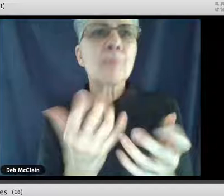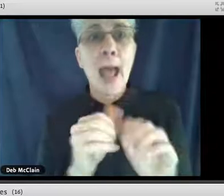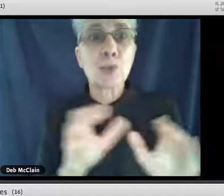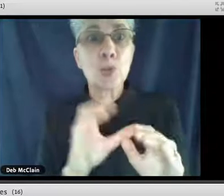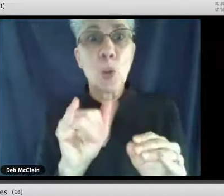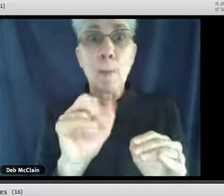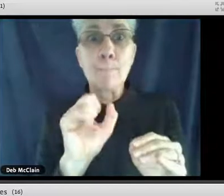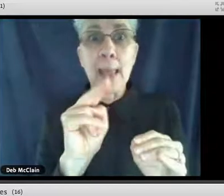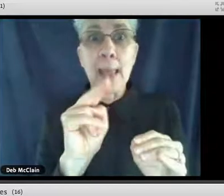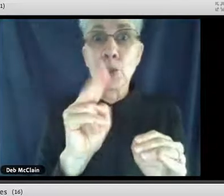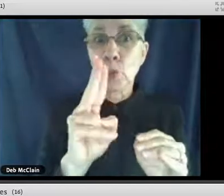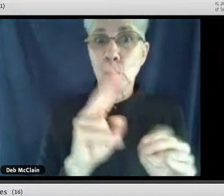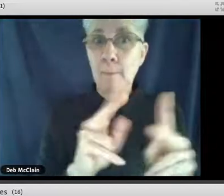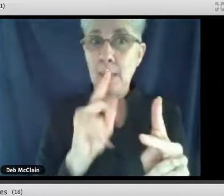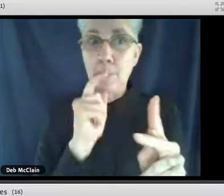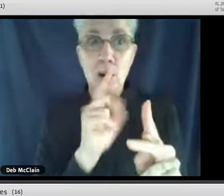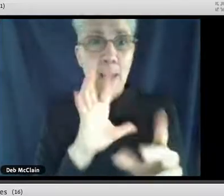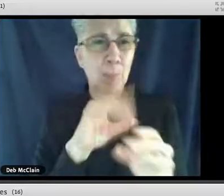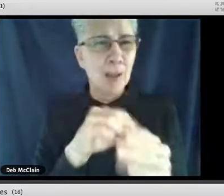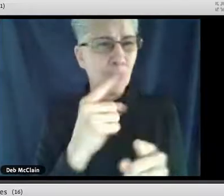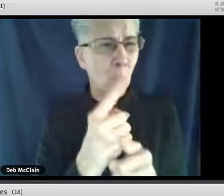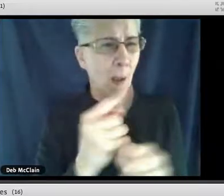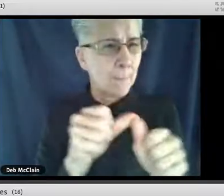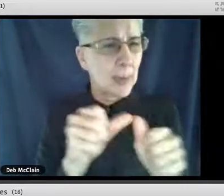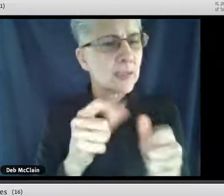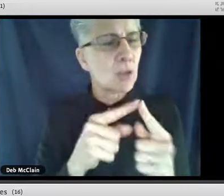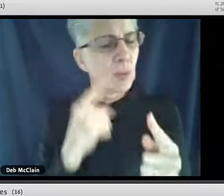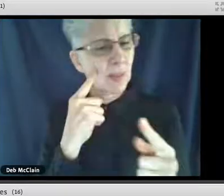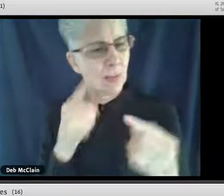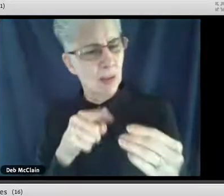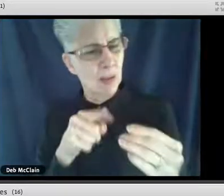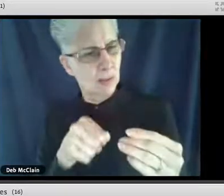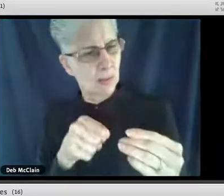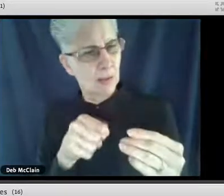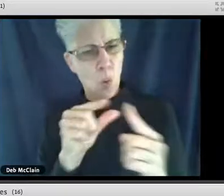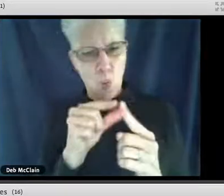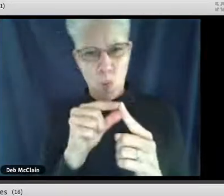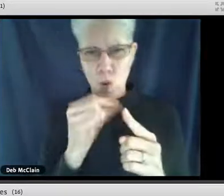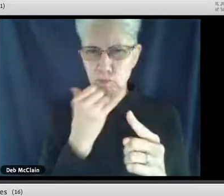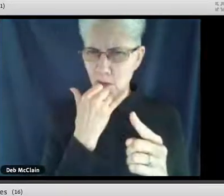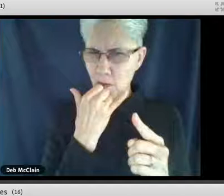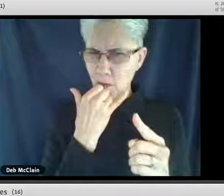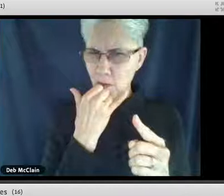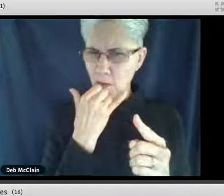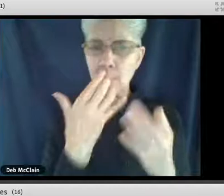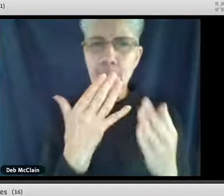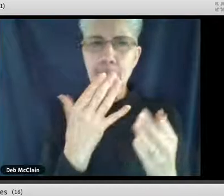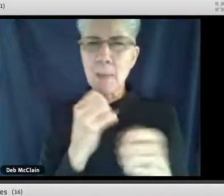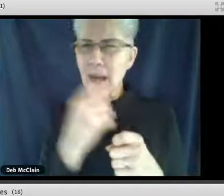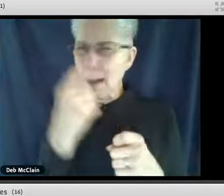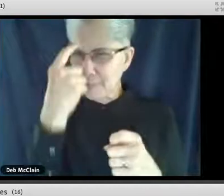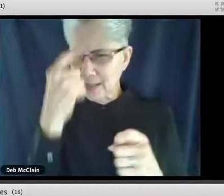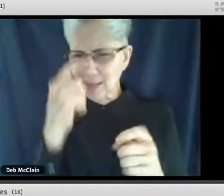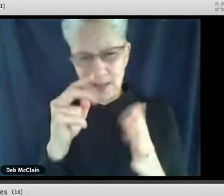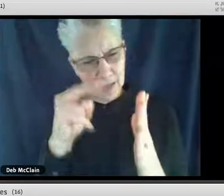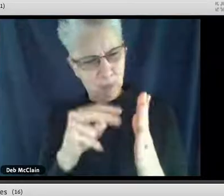and if people are not putting stuff in the right place, you can really think about, is the wording wrong? Maybe that doesn't make sense to people.